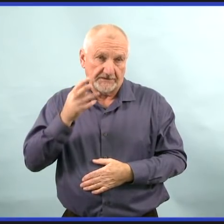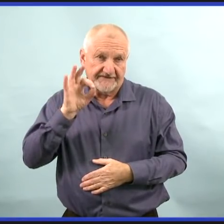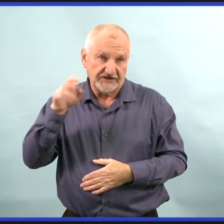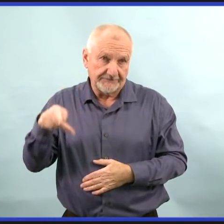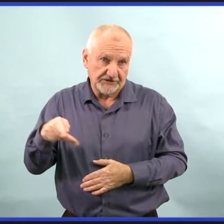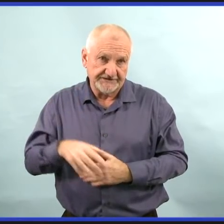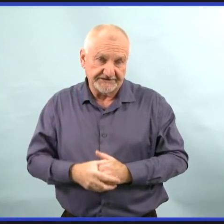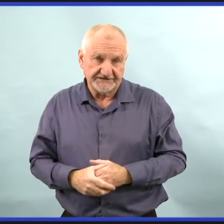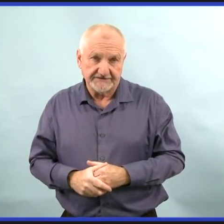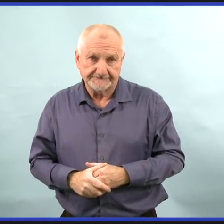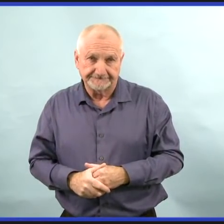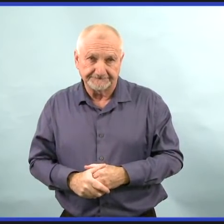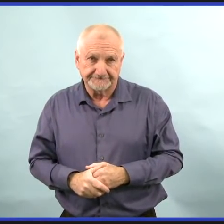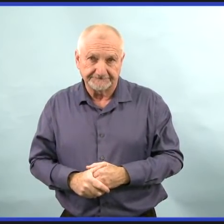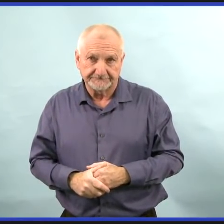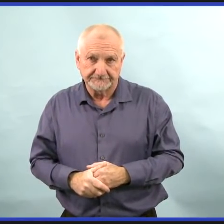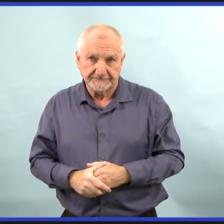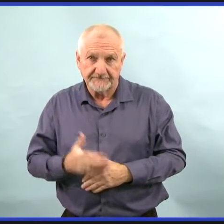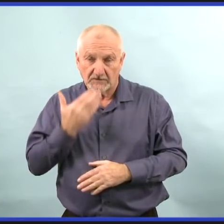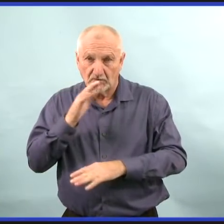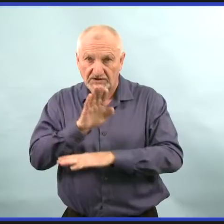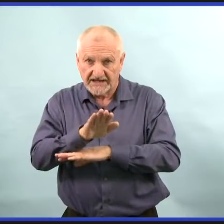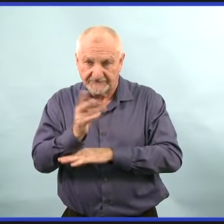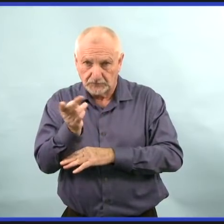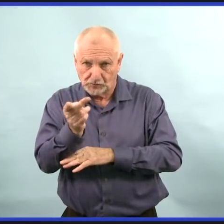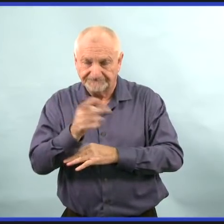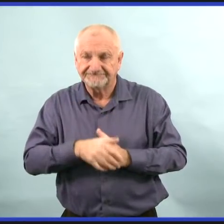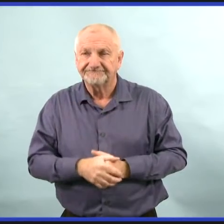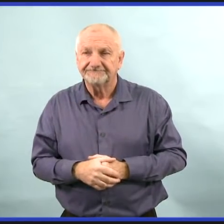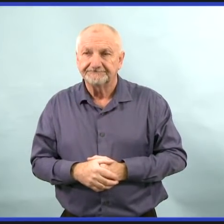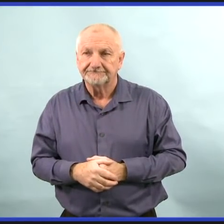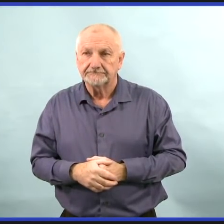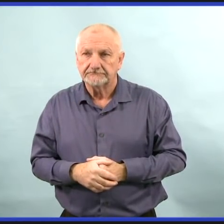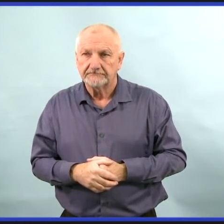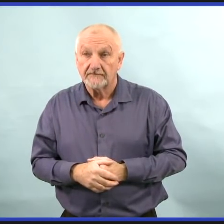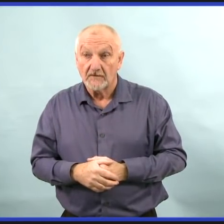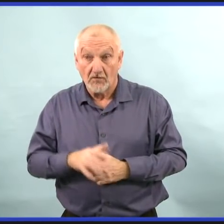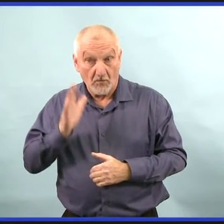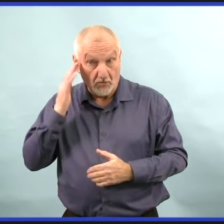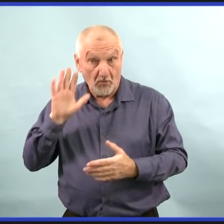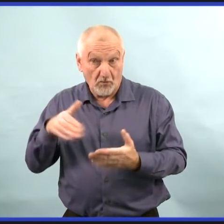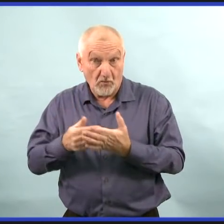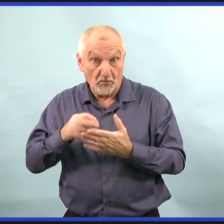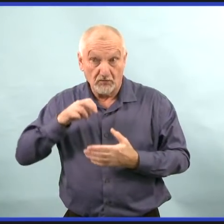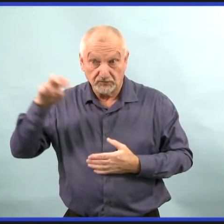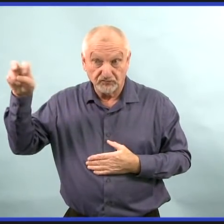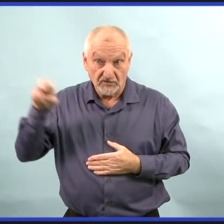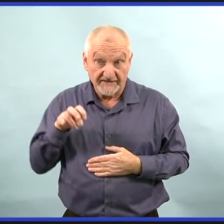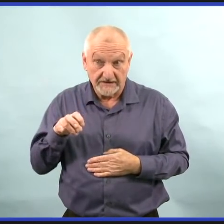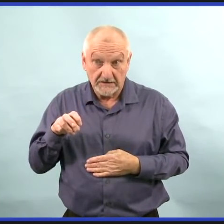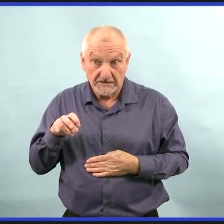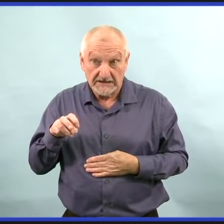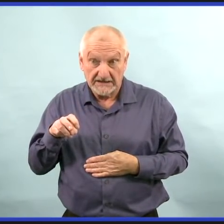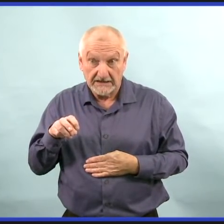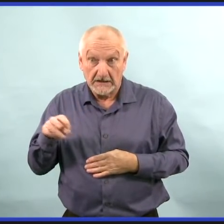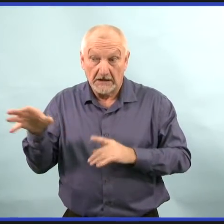that all travel related positive results are being sequenced now uh but will manitoba increase um